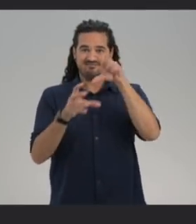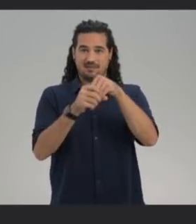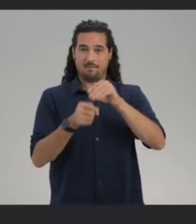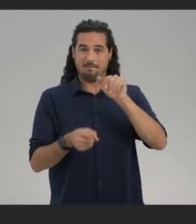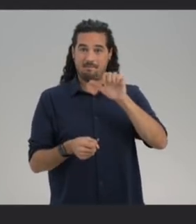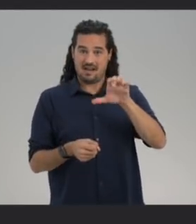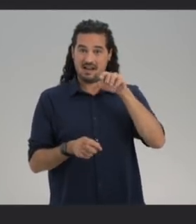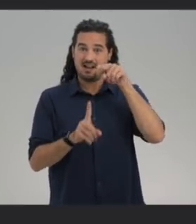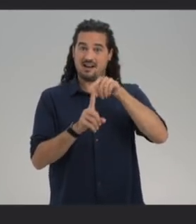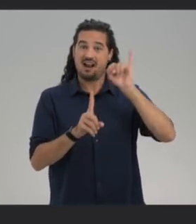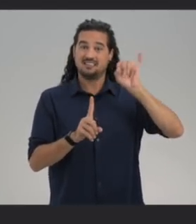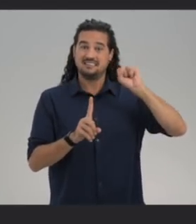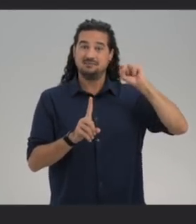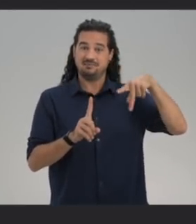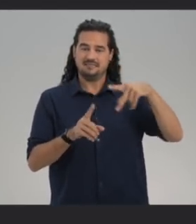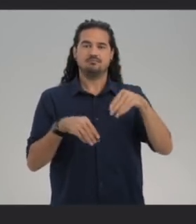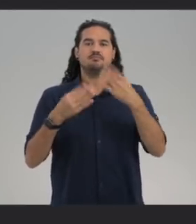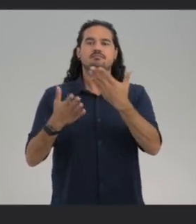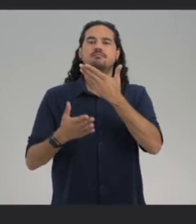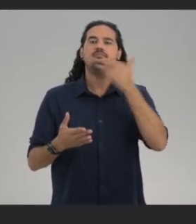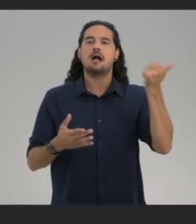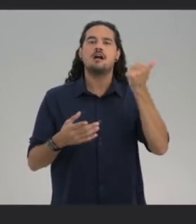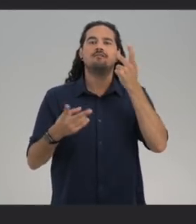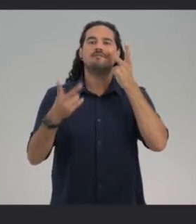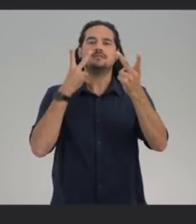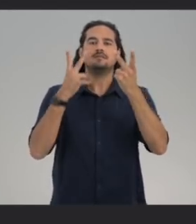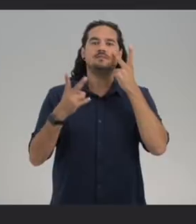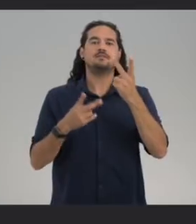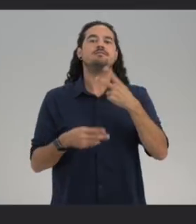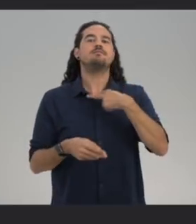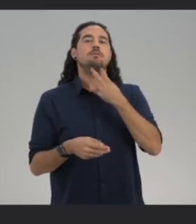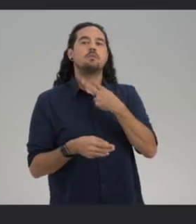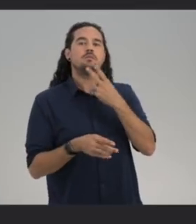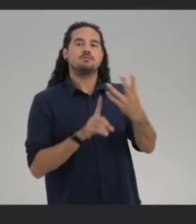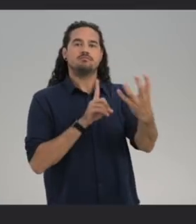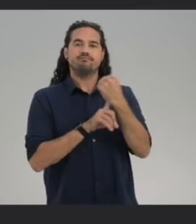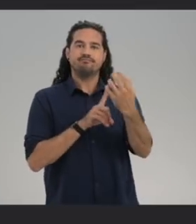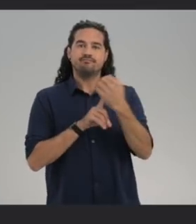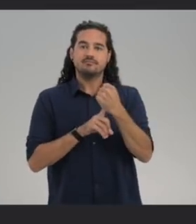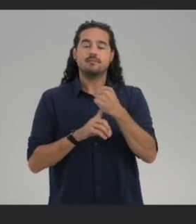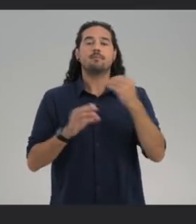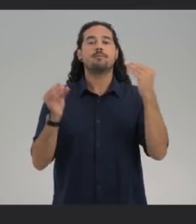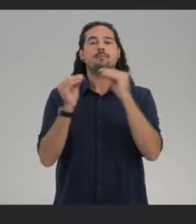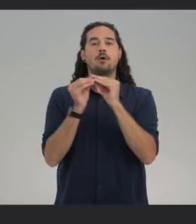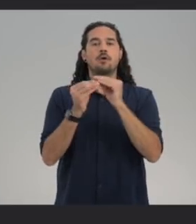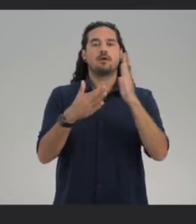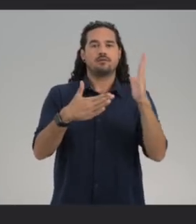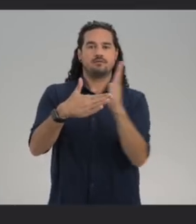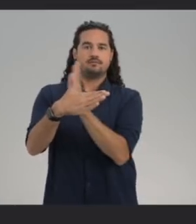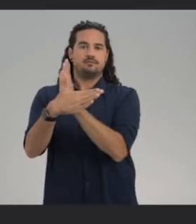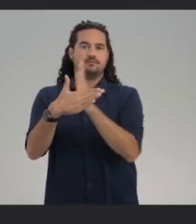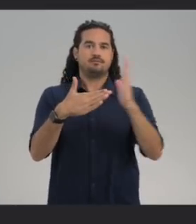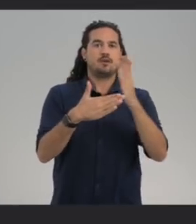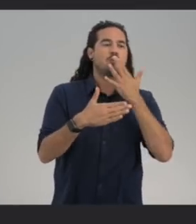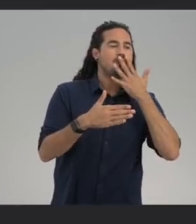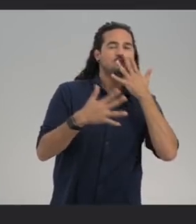This ISP delivers better noise reduction and greater dynamic range for sharper images and more detail in shadows and highlights,